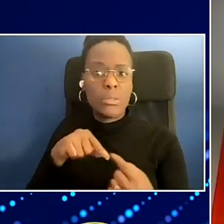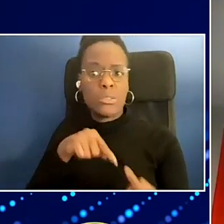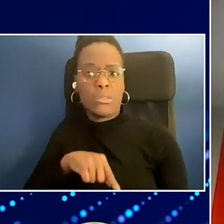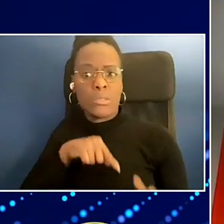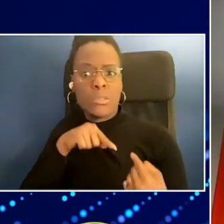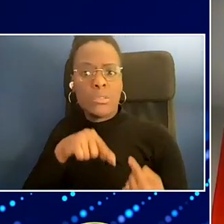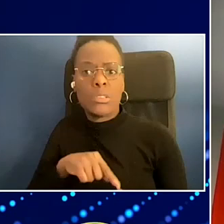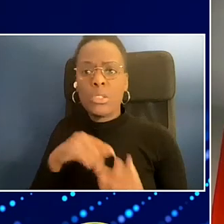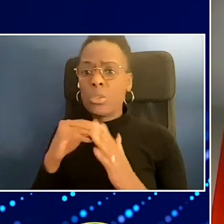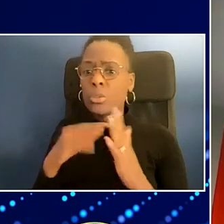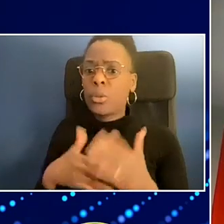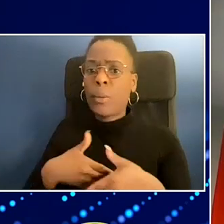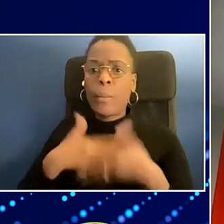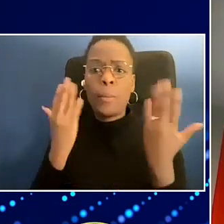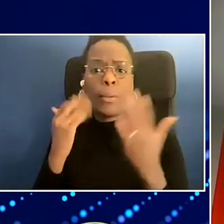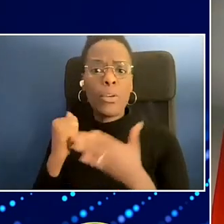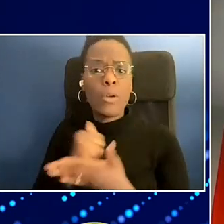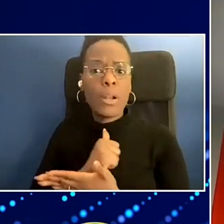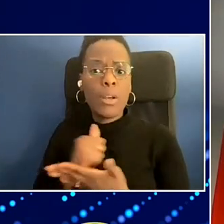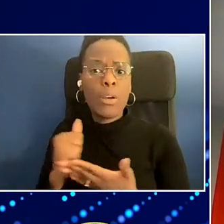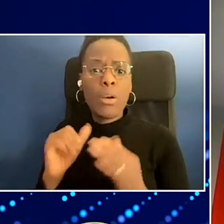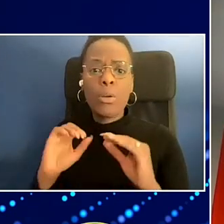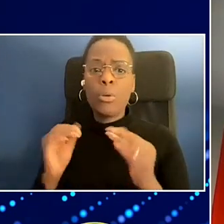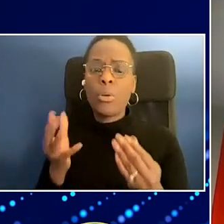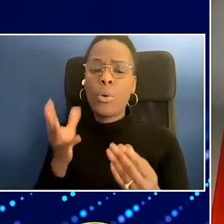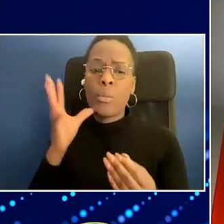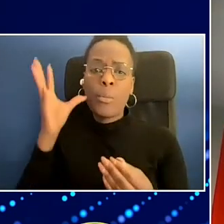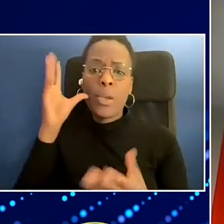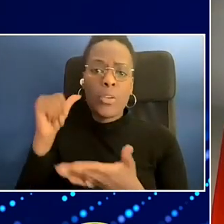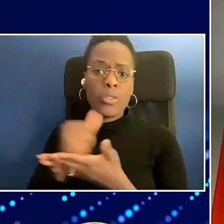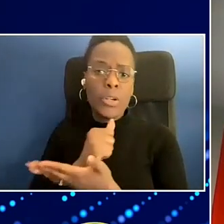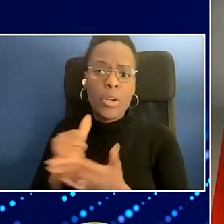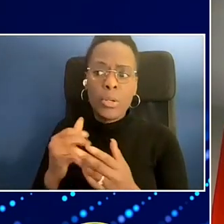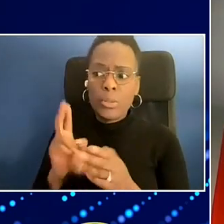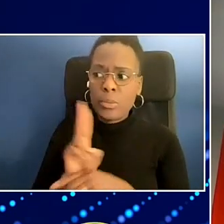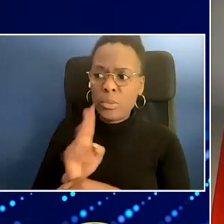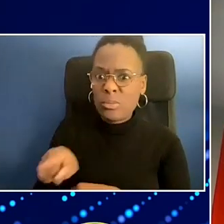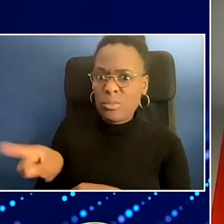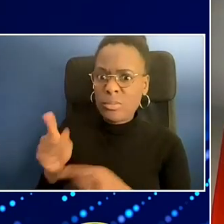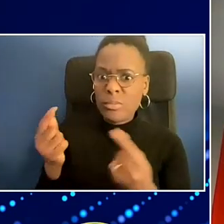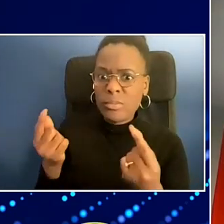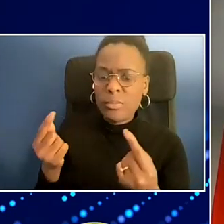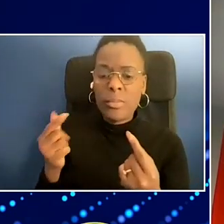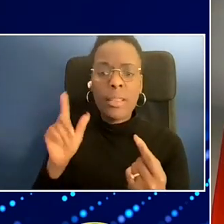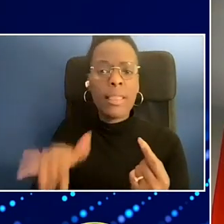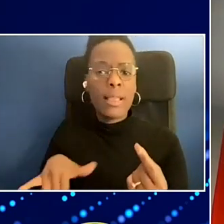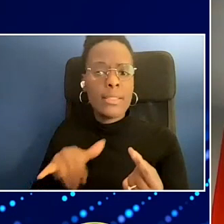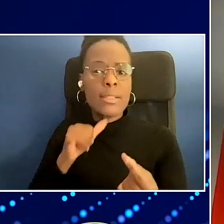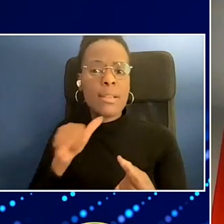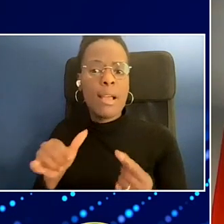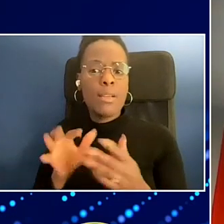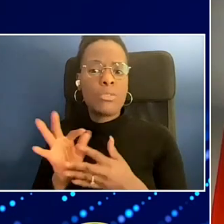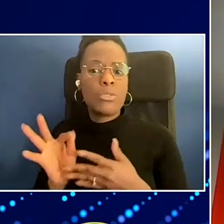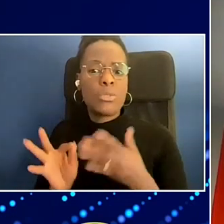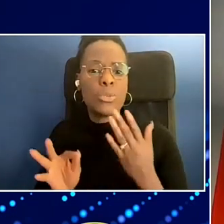credit card or a parent card to use? To me, that is not having a choice. At least if this was- if this course was